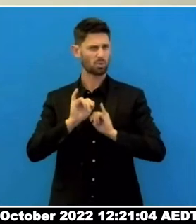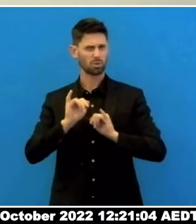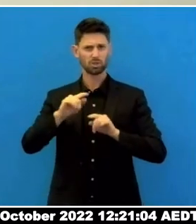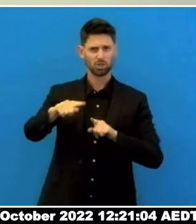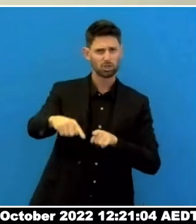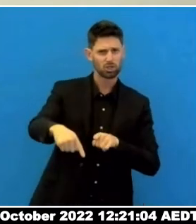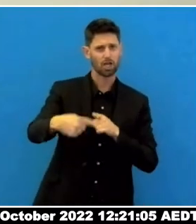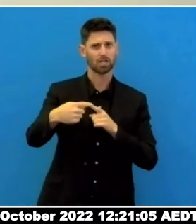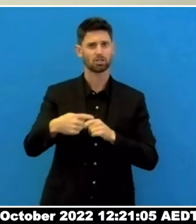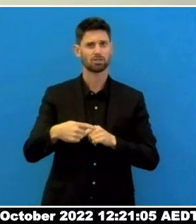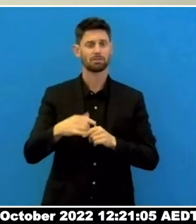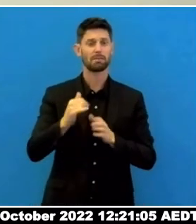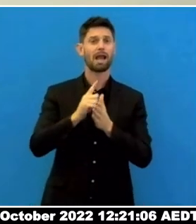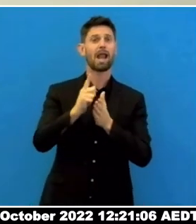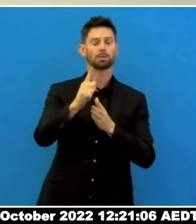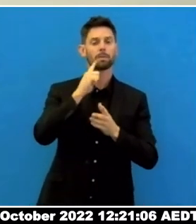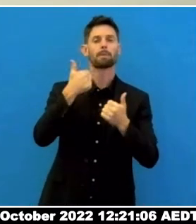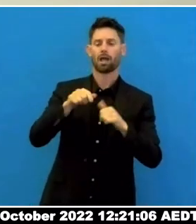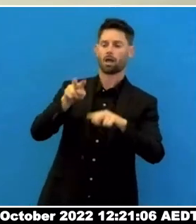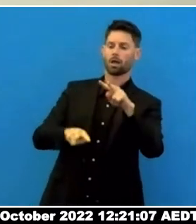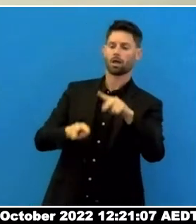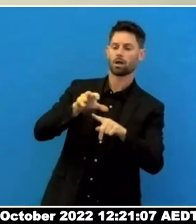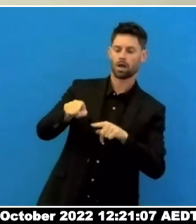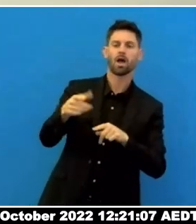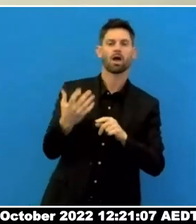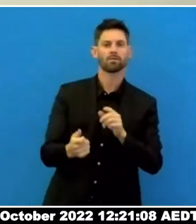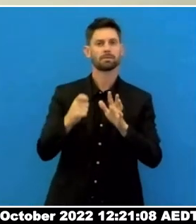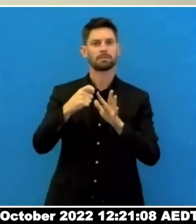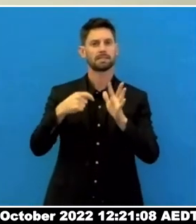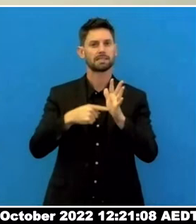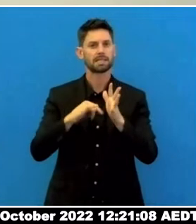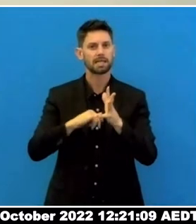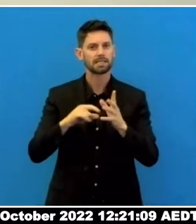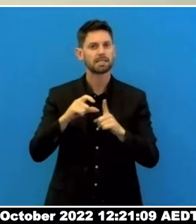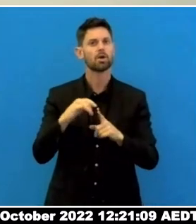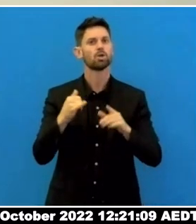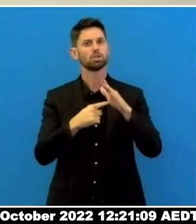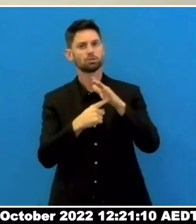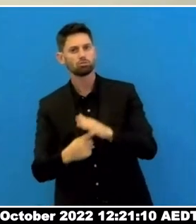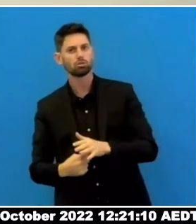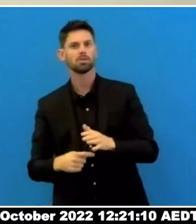It may lead to diagnosis of PTSD, depression, pretty disabling anxiety and so on.